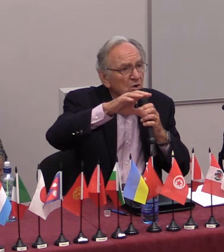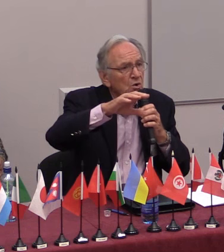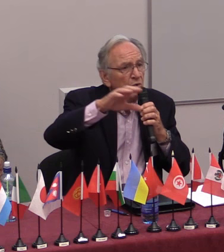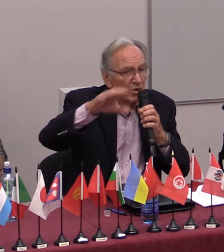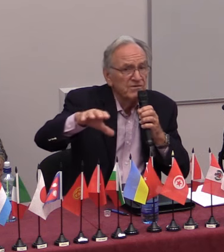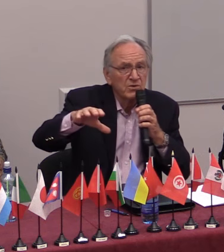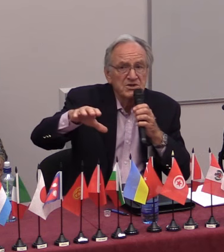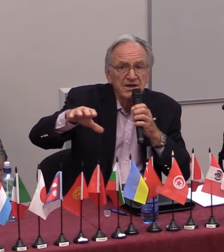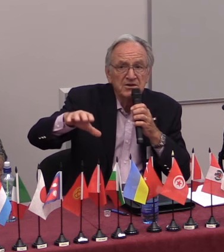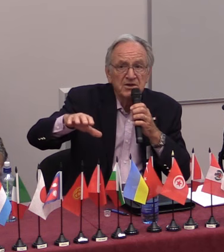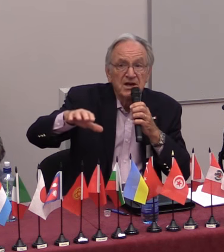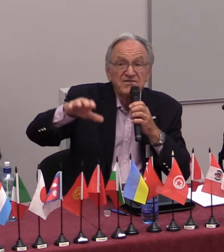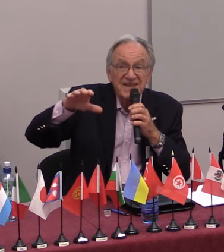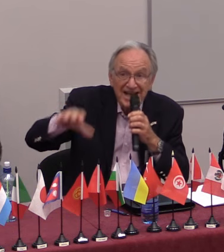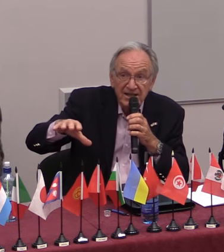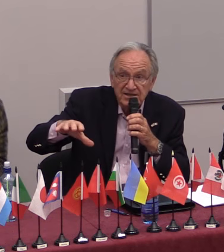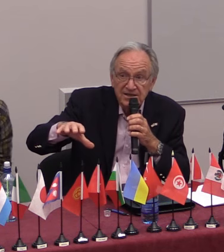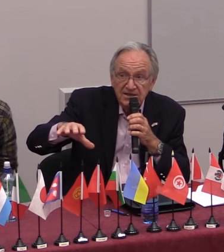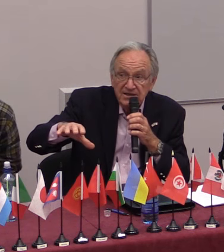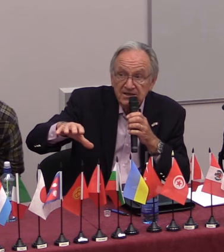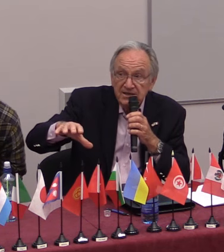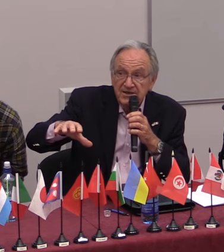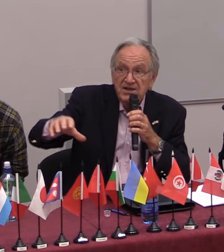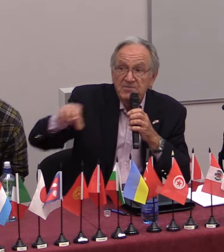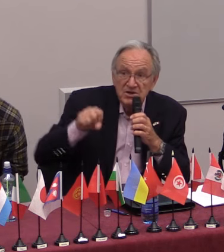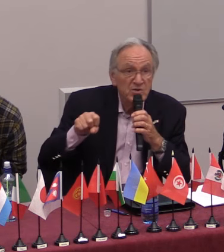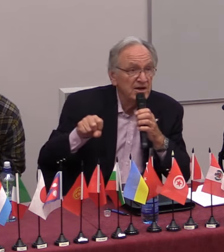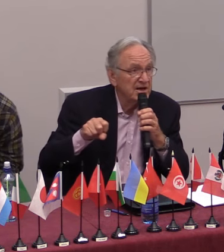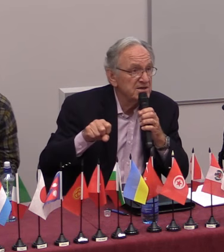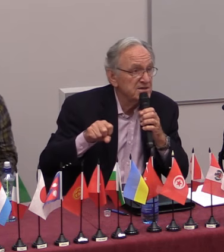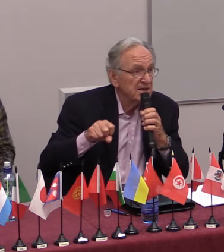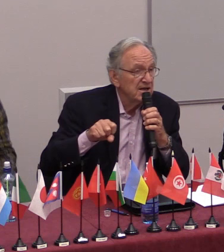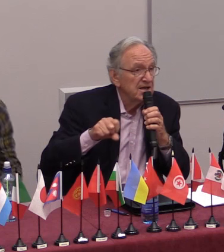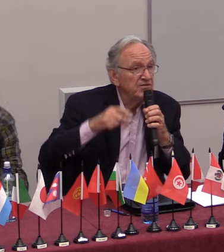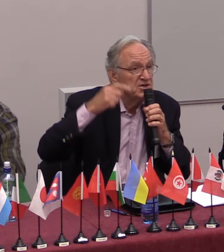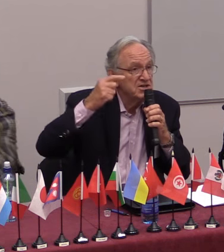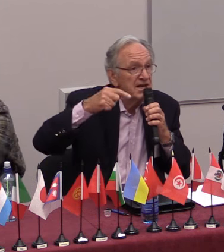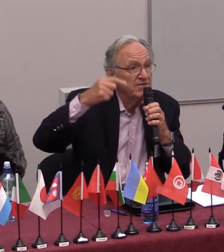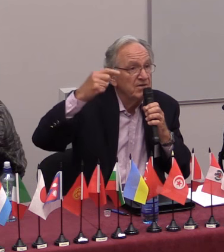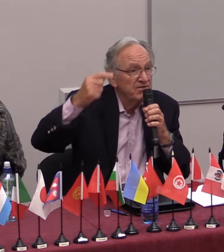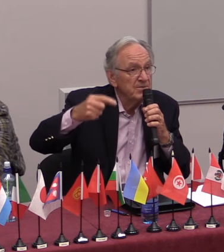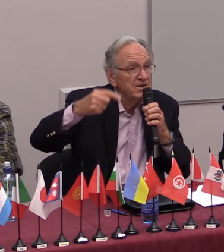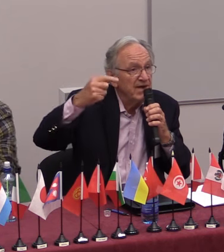there's a whole workforce out there of talent that can be utilised if they just have affirmative